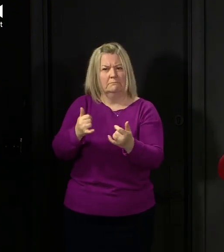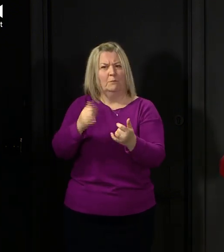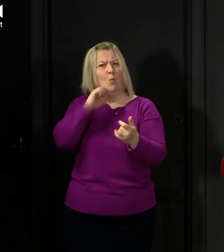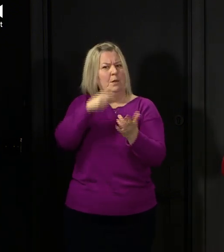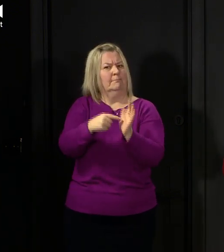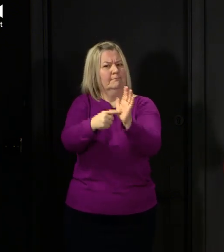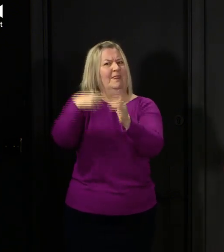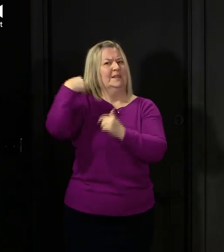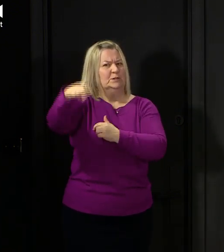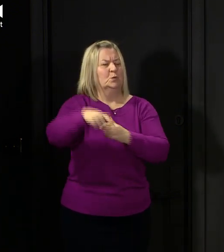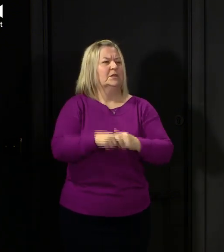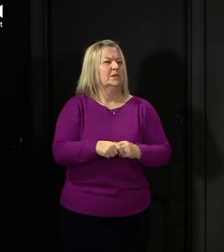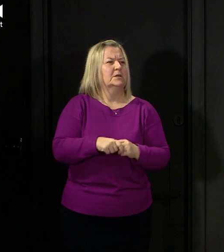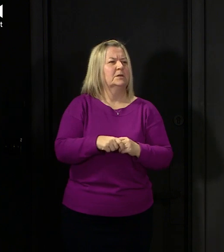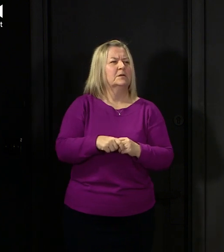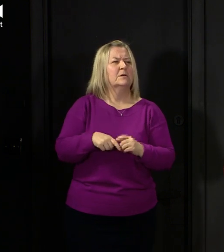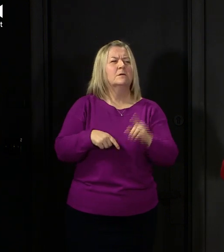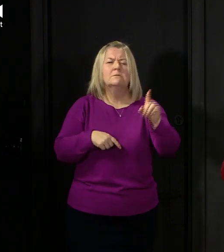If you wouldn't mind First Minister, because they say, we speak to workers inside care